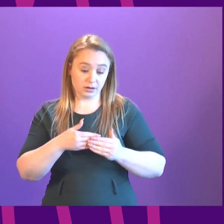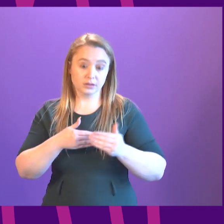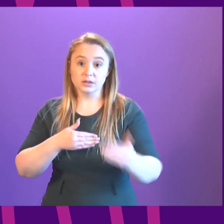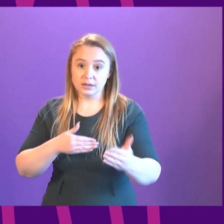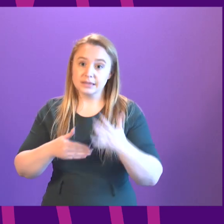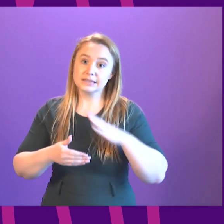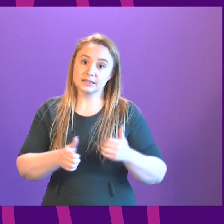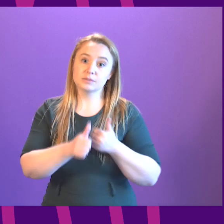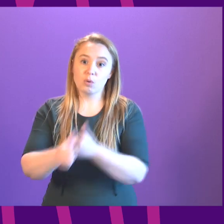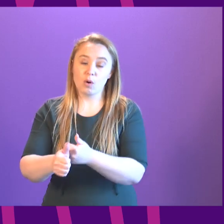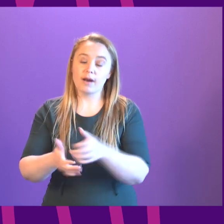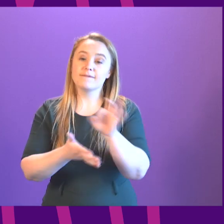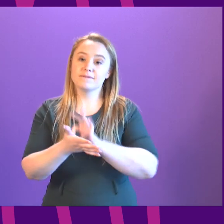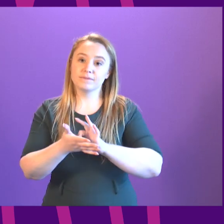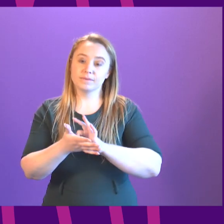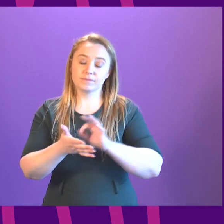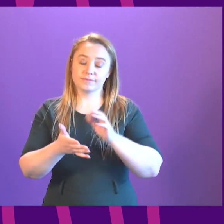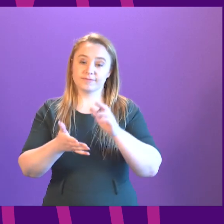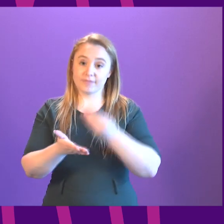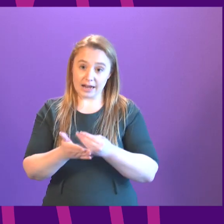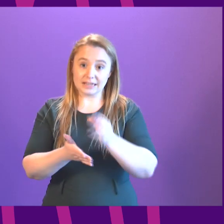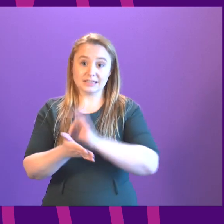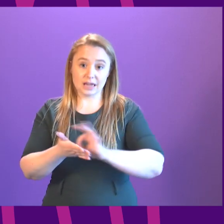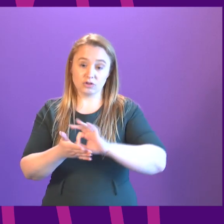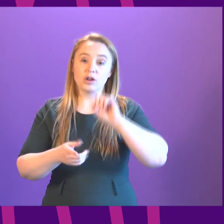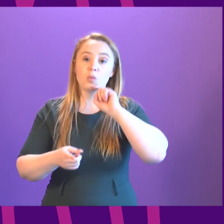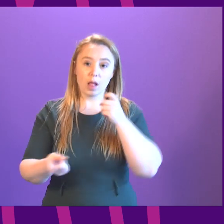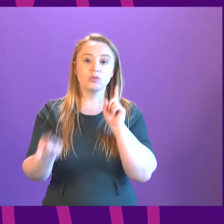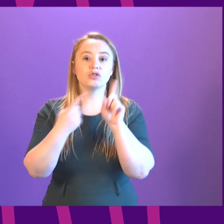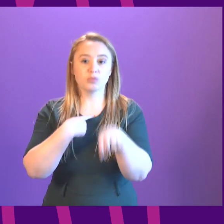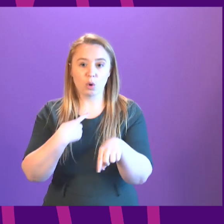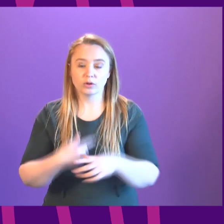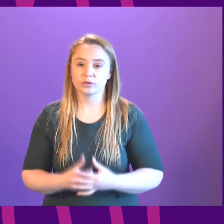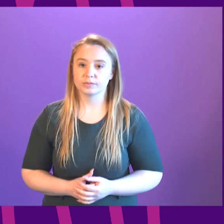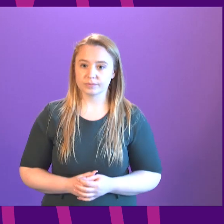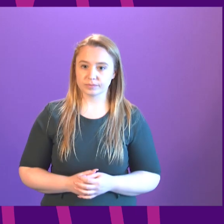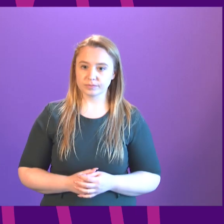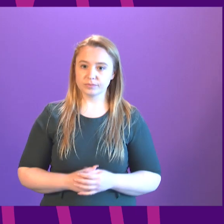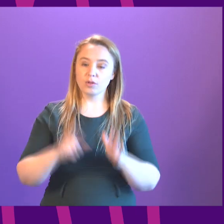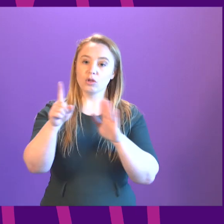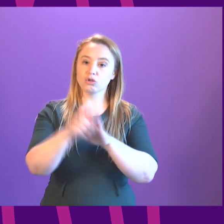back on that once she has completed the assessment.